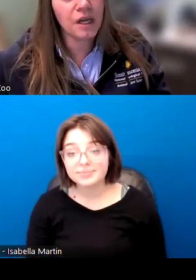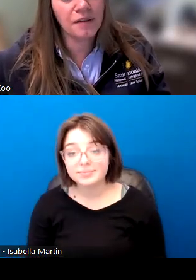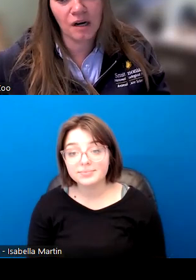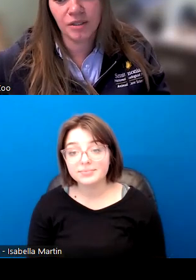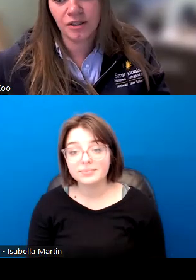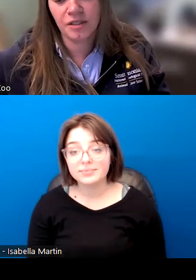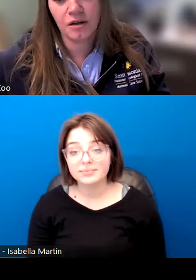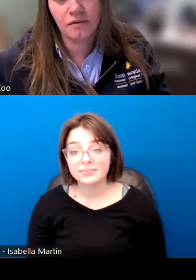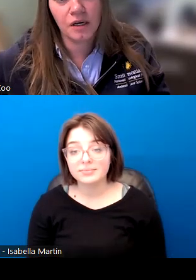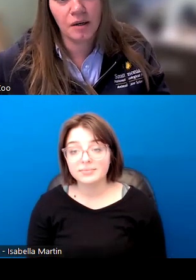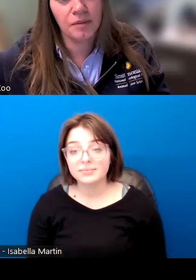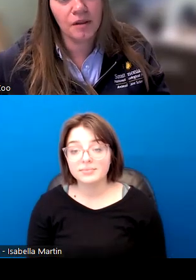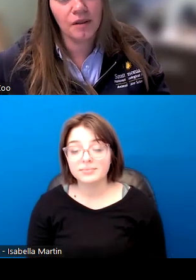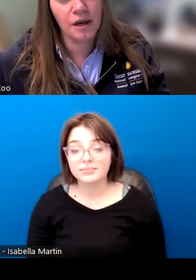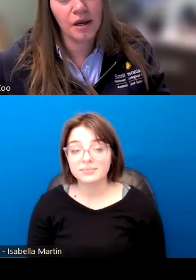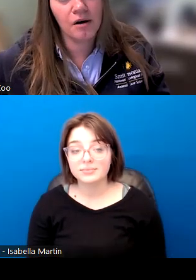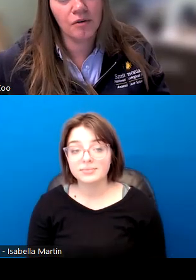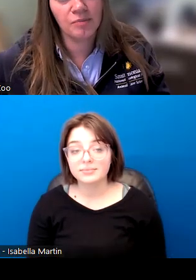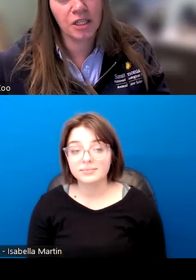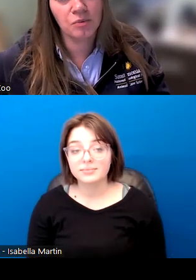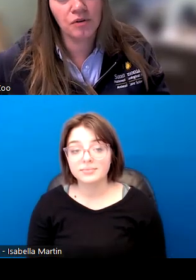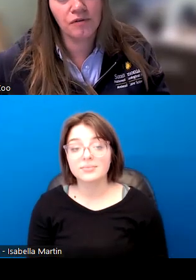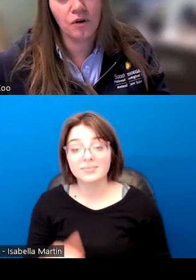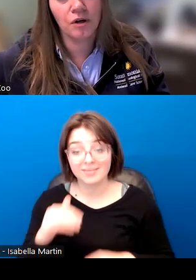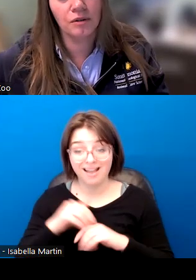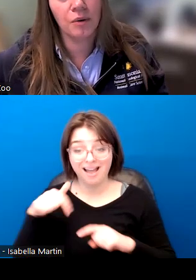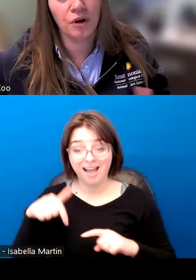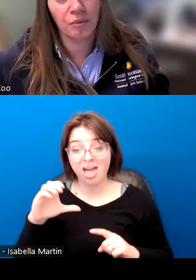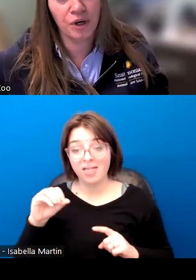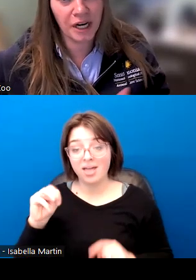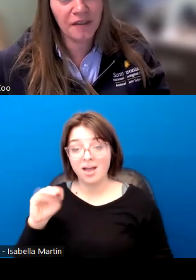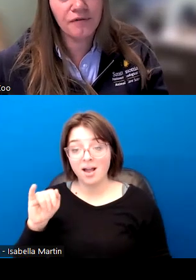At the commissary themselves um they are responsible for not only bringing in that